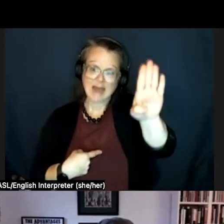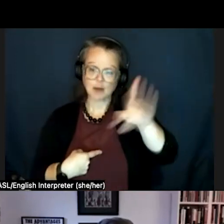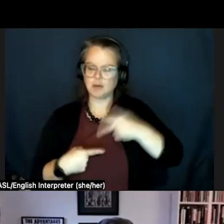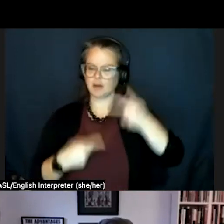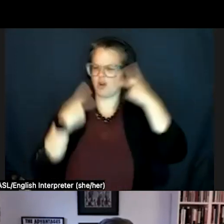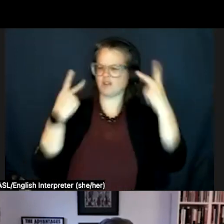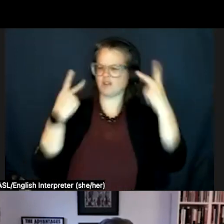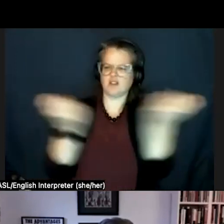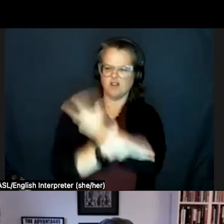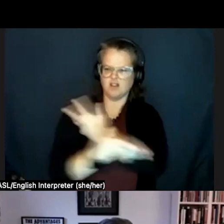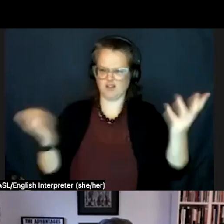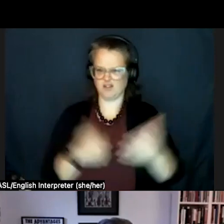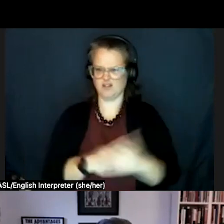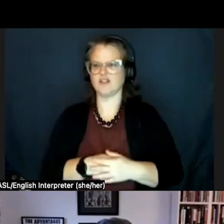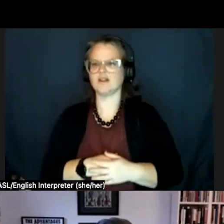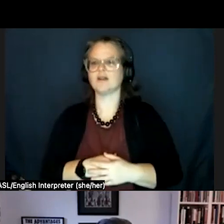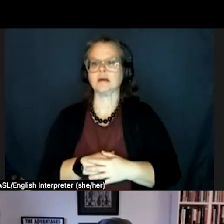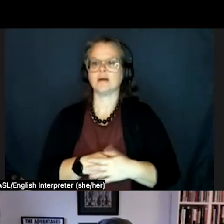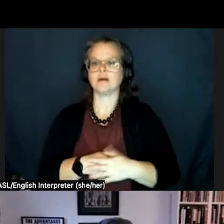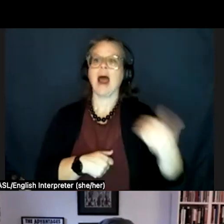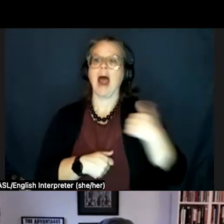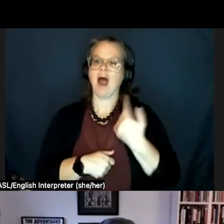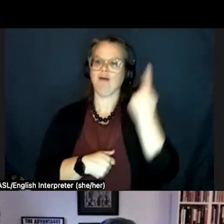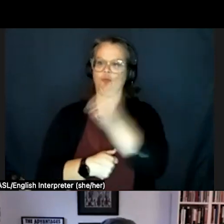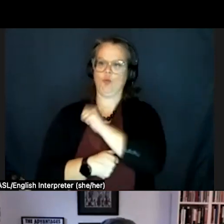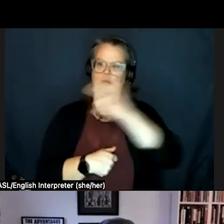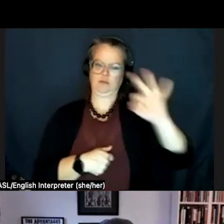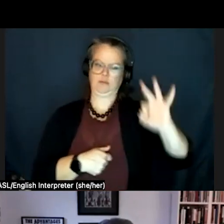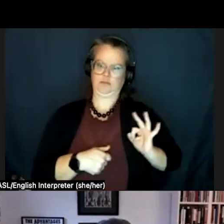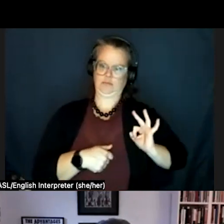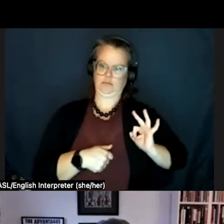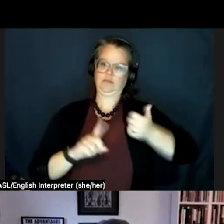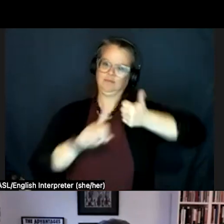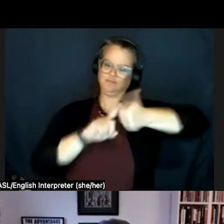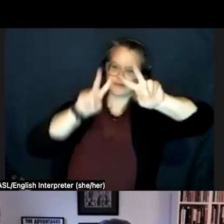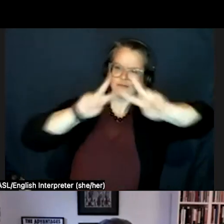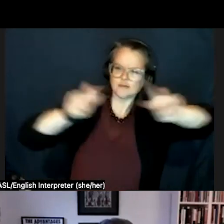tailor her pictures based on what's working and what's not. Or publisher Lee Nashden can,